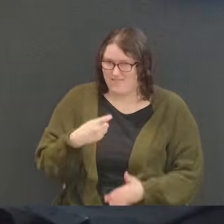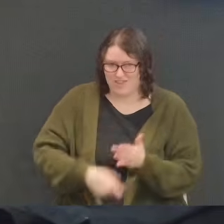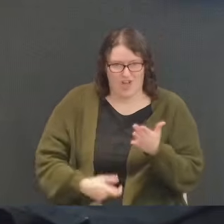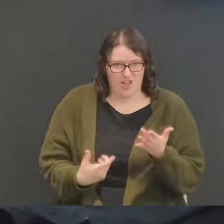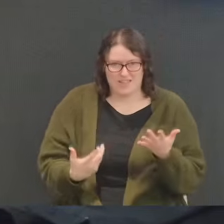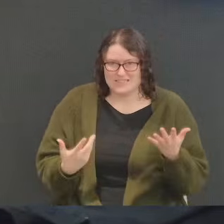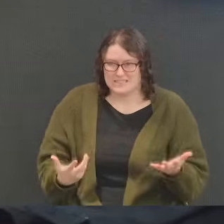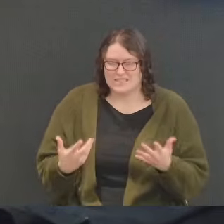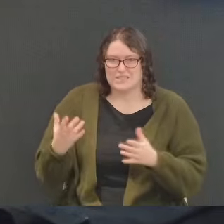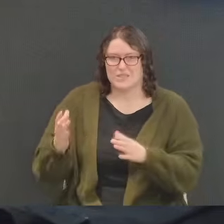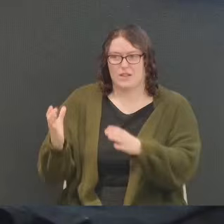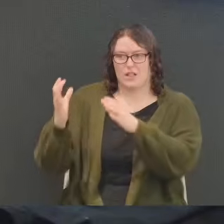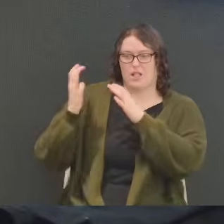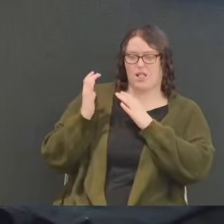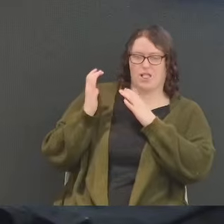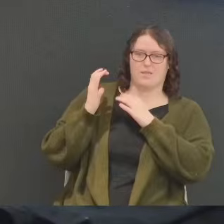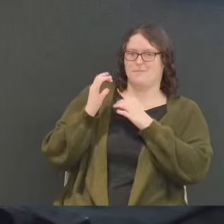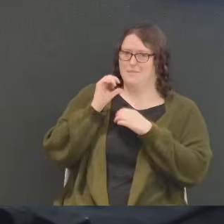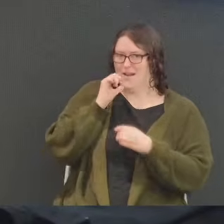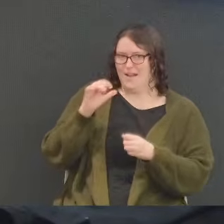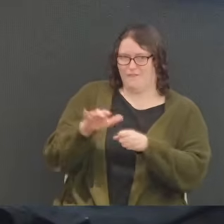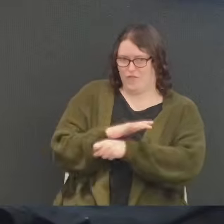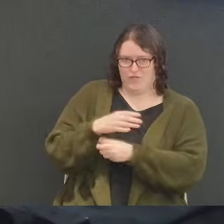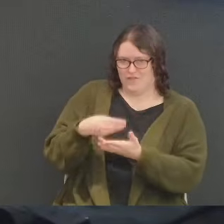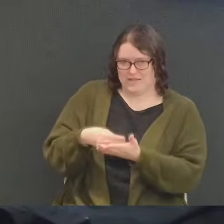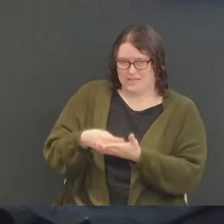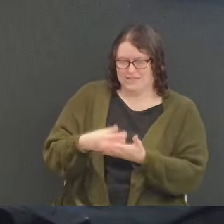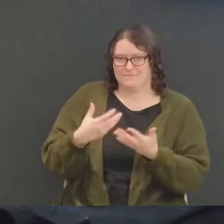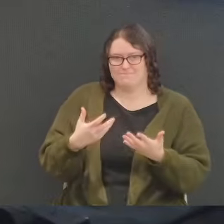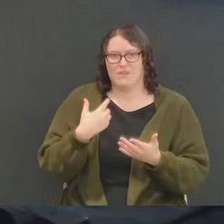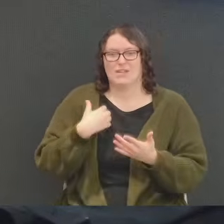for the state of Ohio. So that's high on the list. The local government funds of course